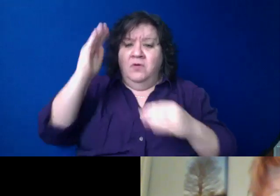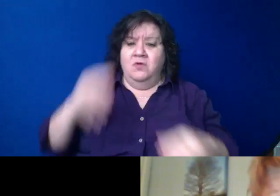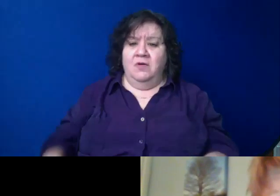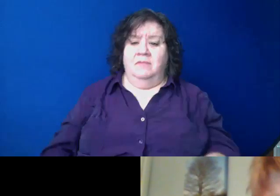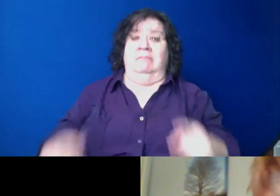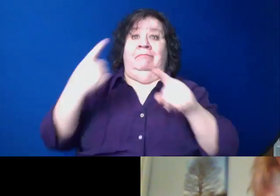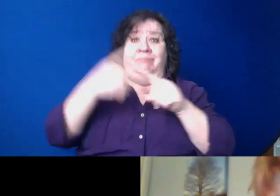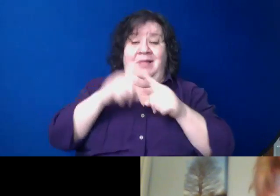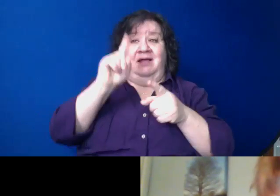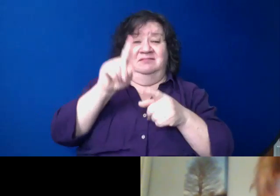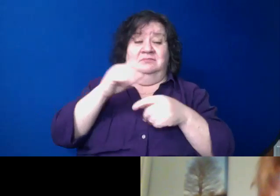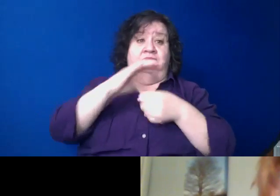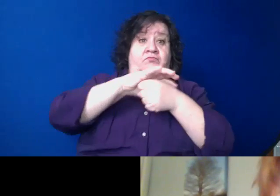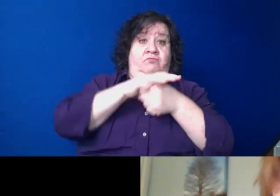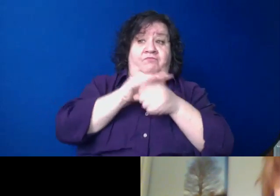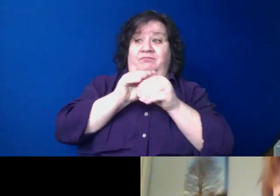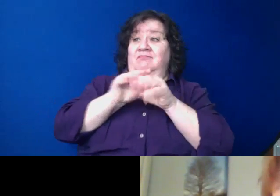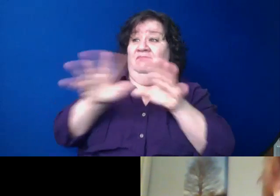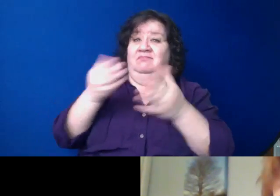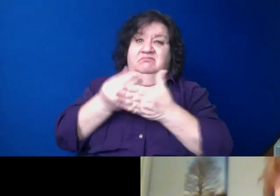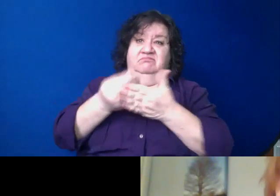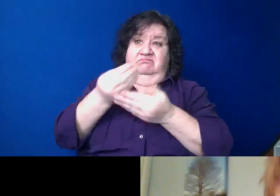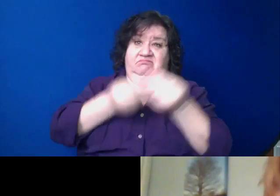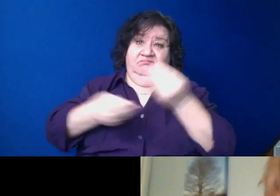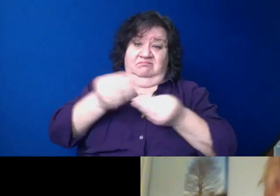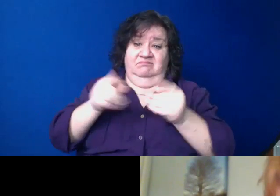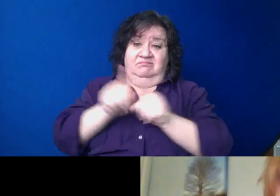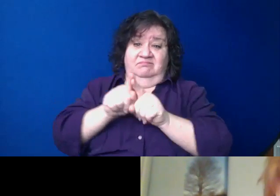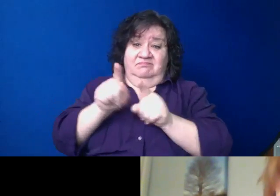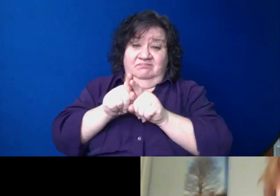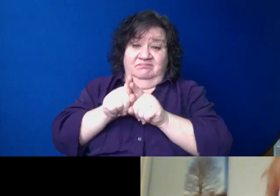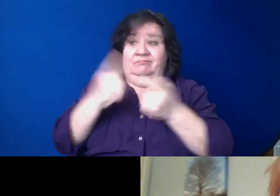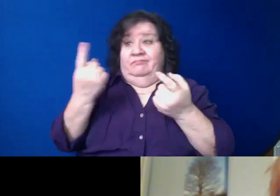were more likely to catch the virus and also had higher death rates we could see that it would be